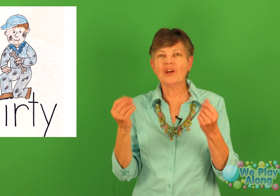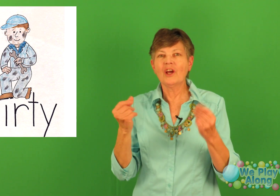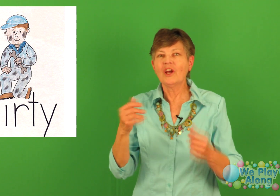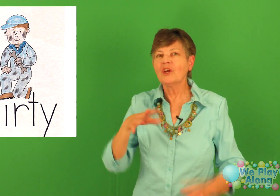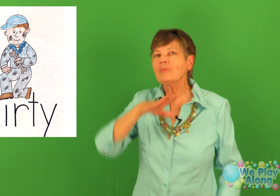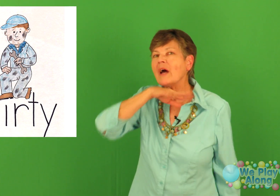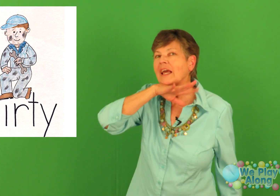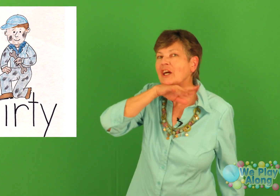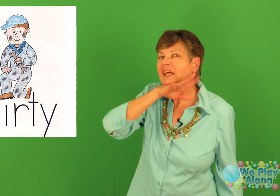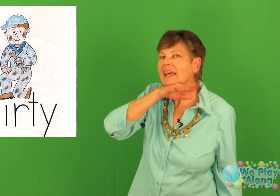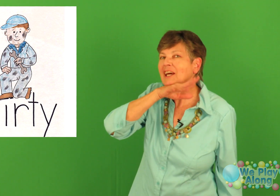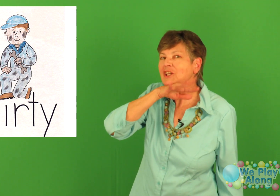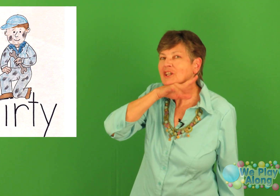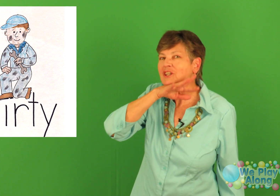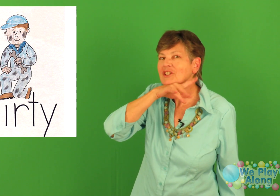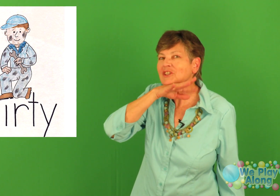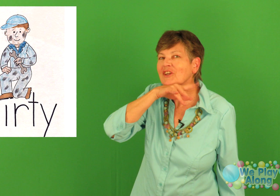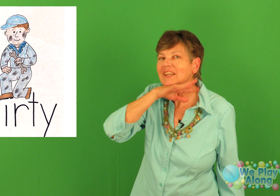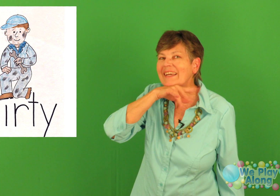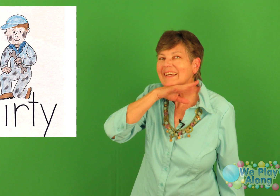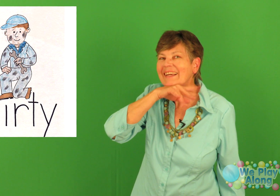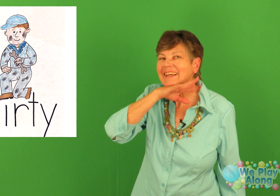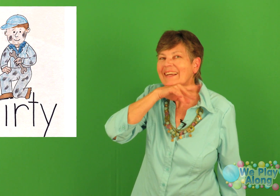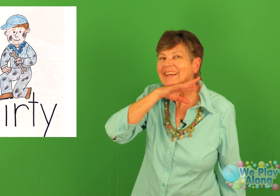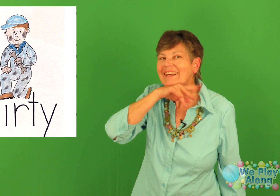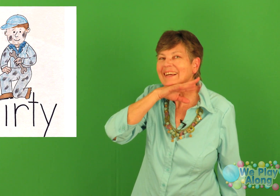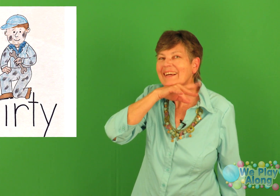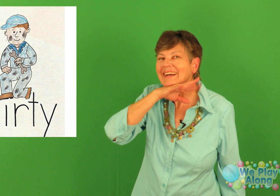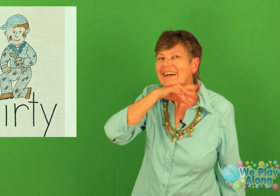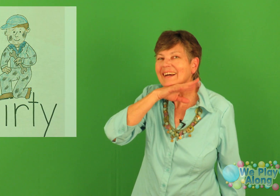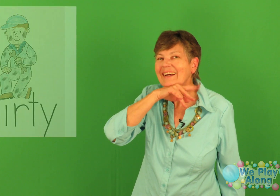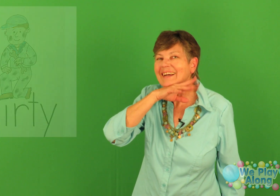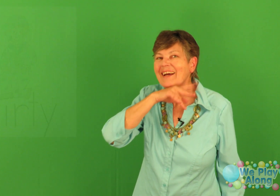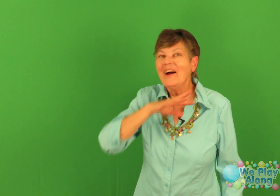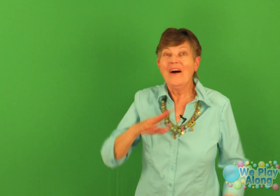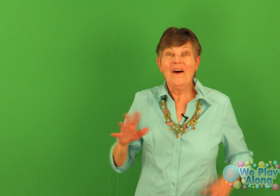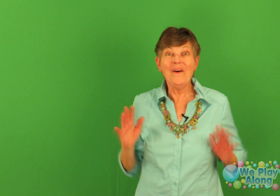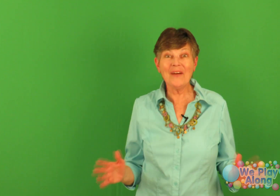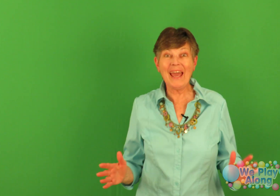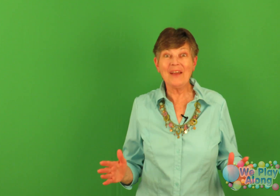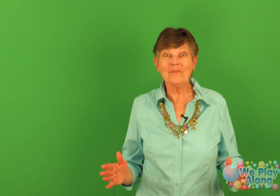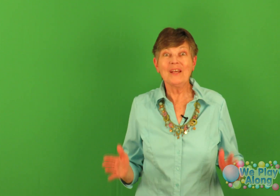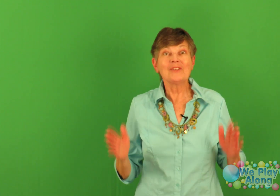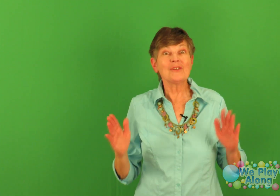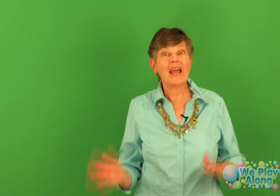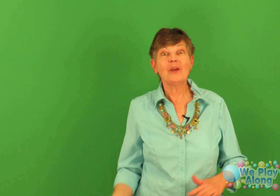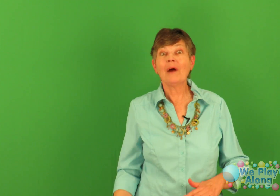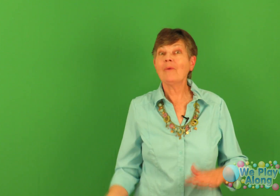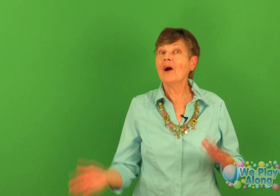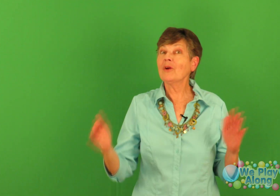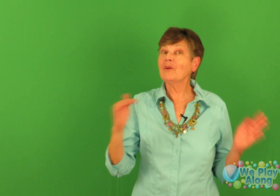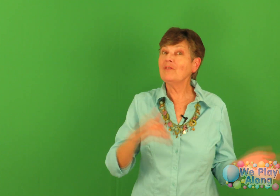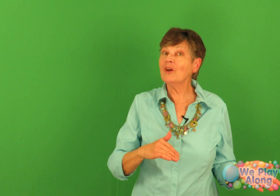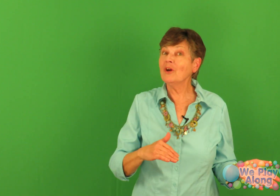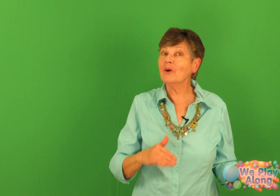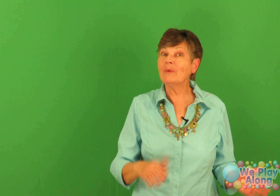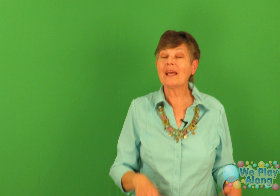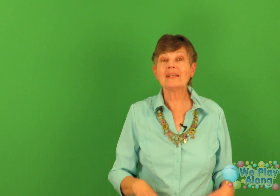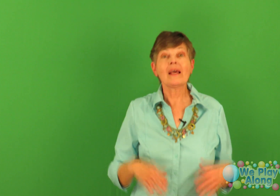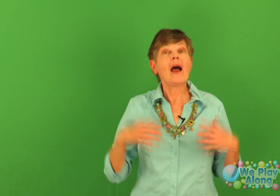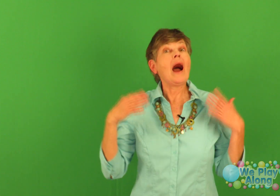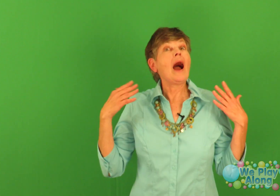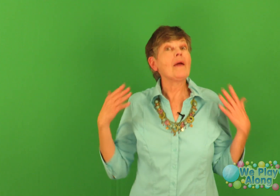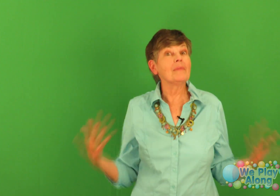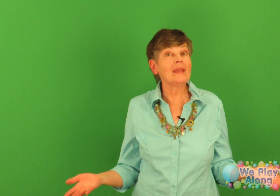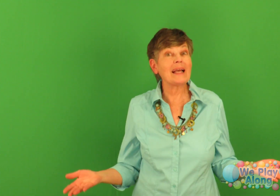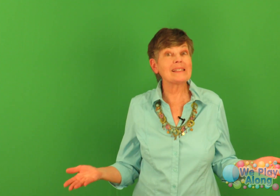you're probably gonna get dirty okay so now you might want a review because next